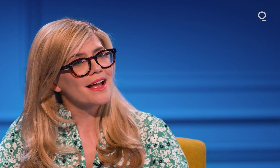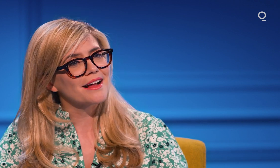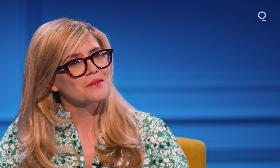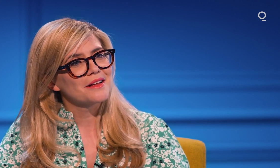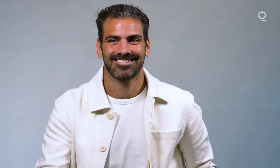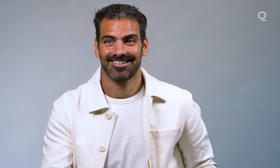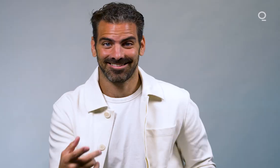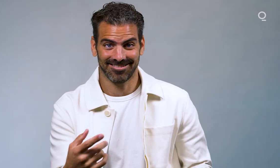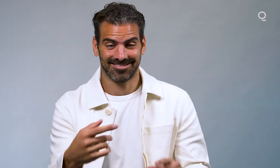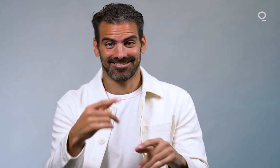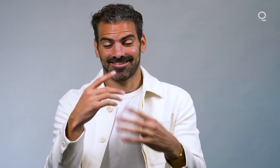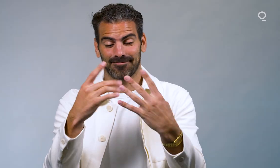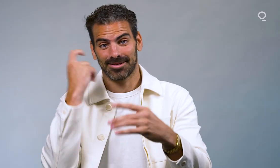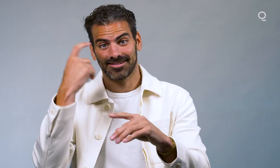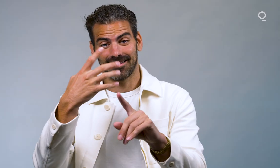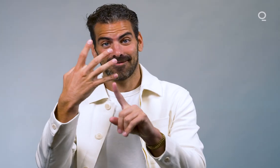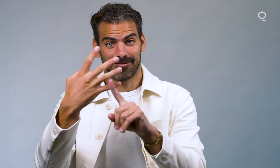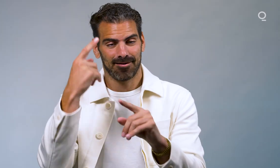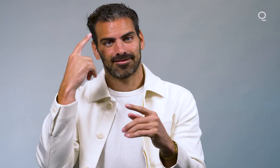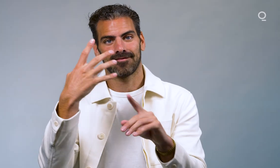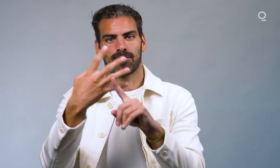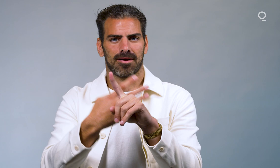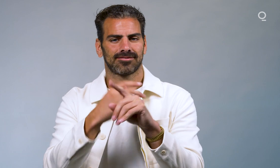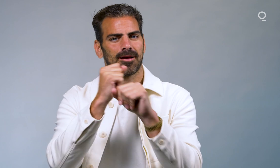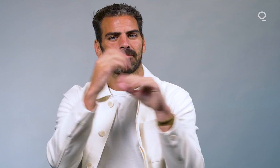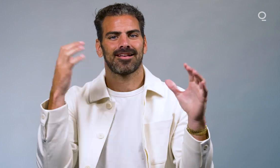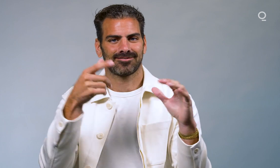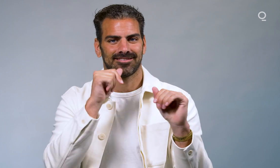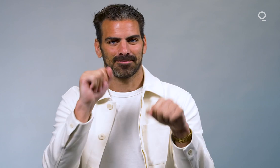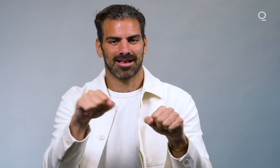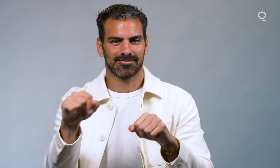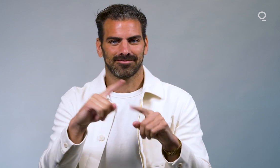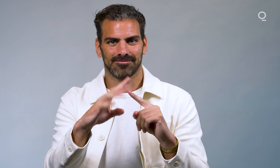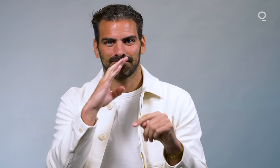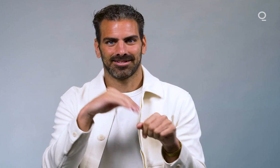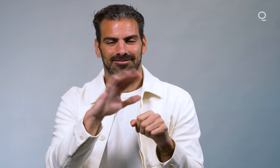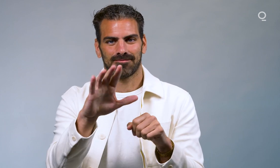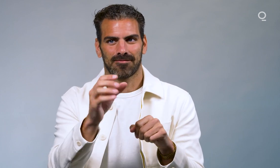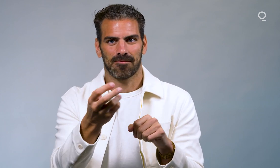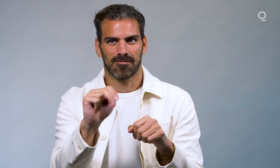Why hell? Well, I'll tell you. Four months, I mean, imagine for four months